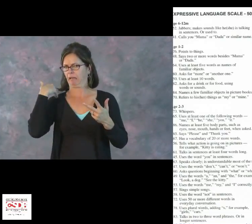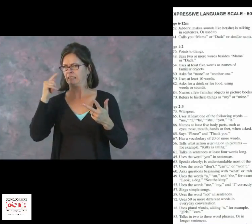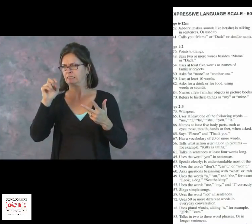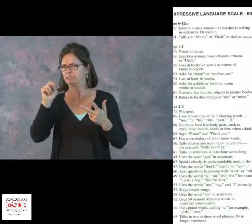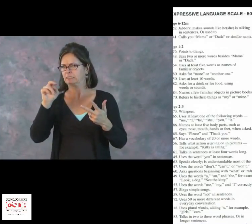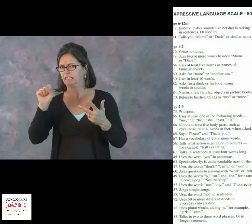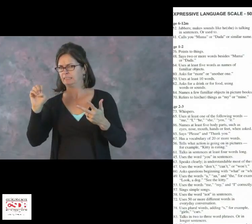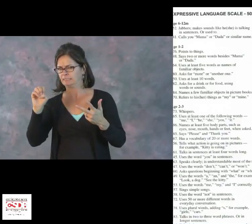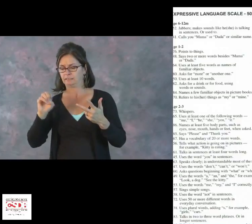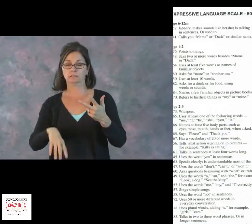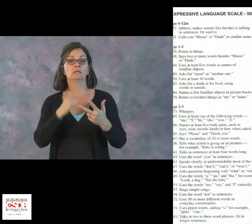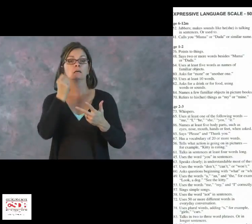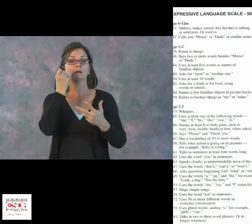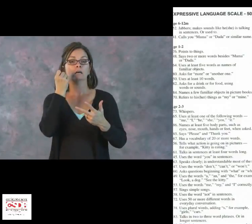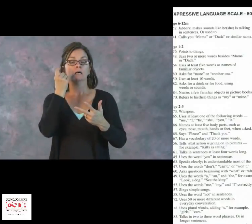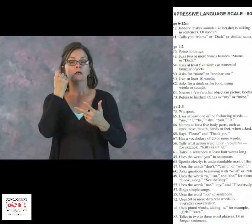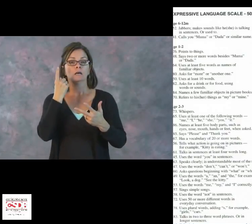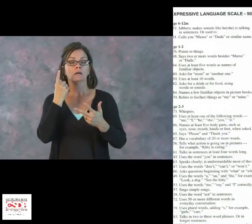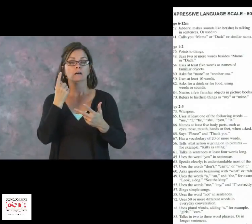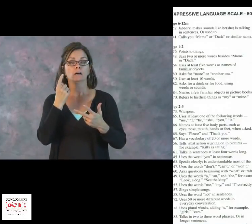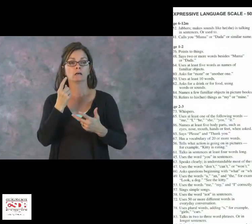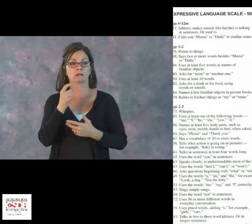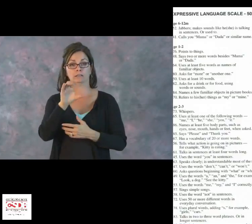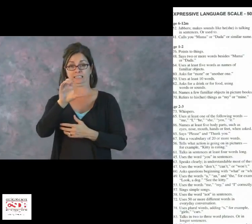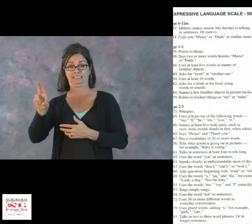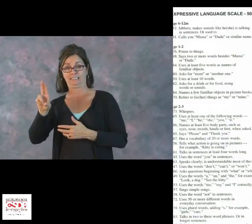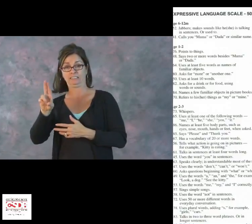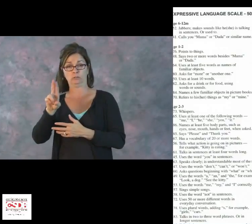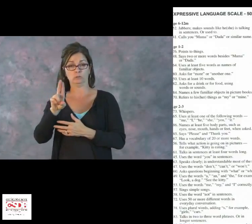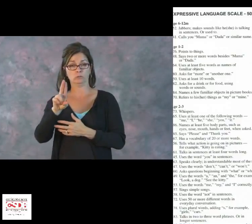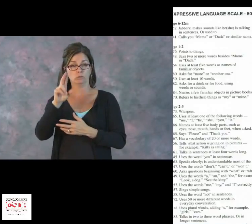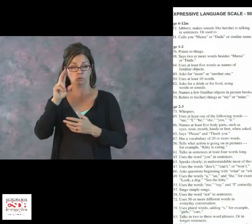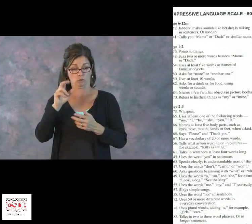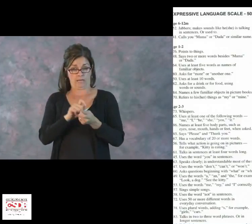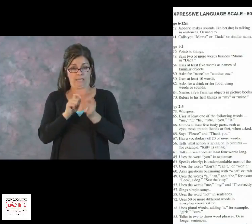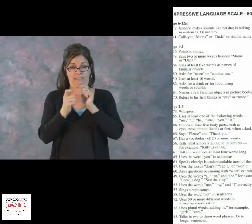Now know, that in the CU Adapted Version of this test,